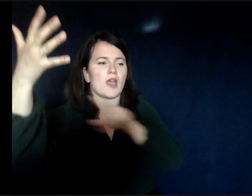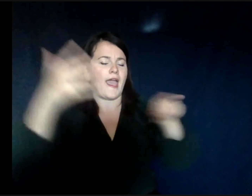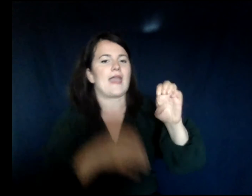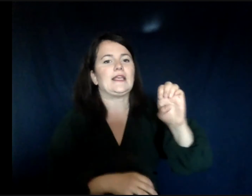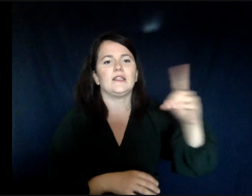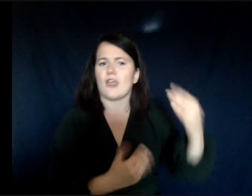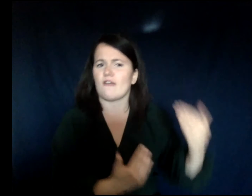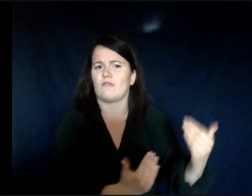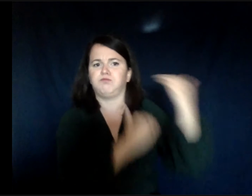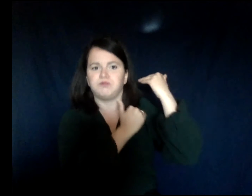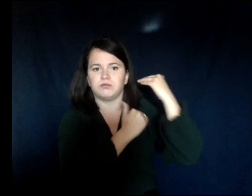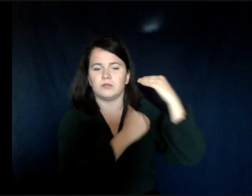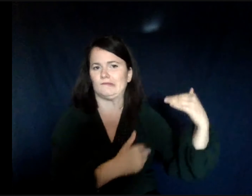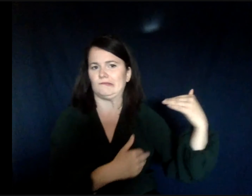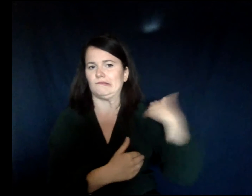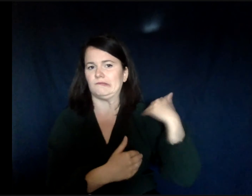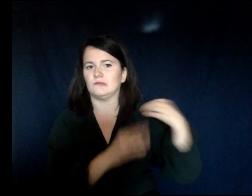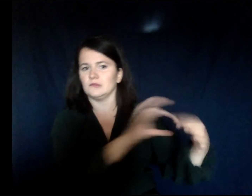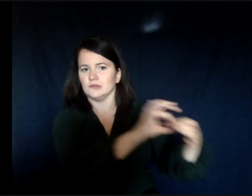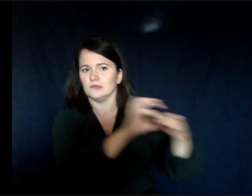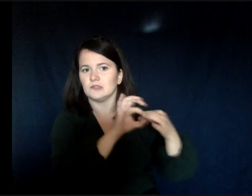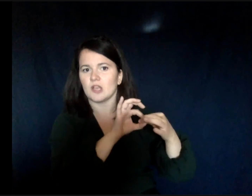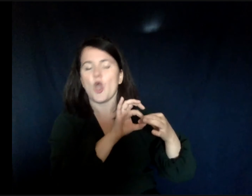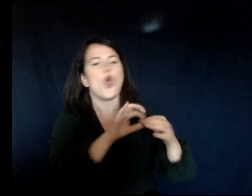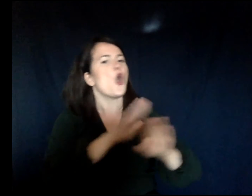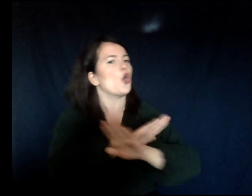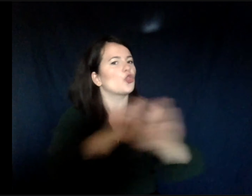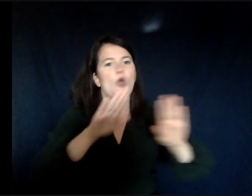The reason why this involvement was essential